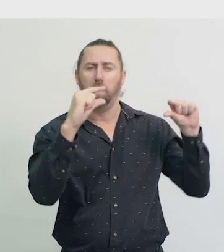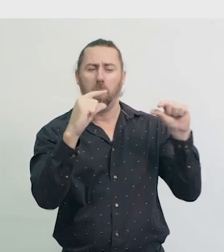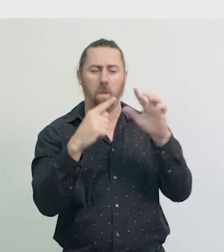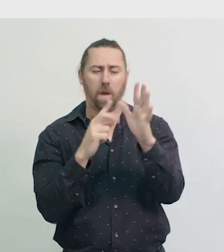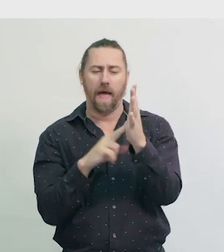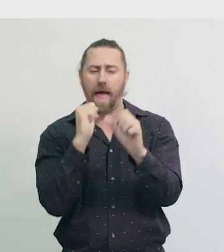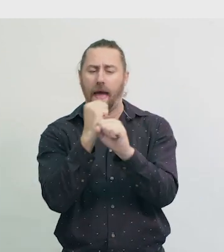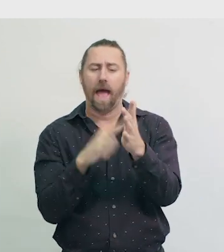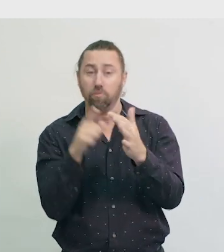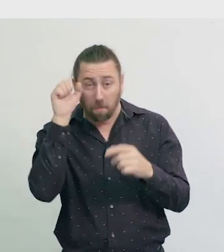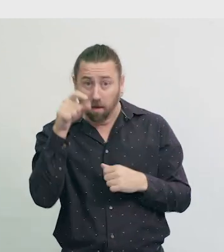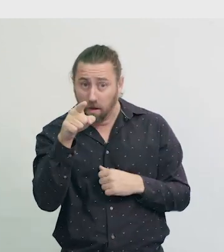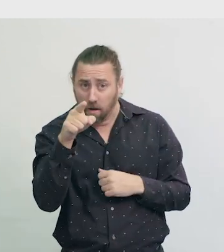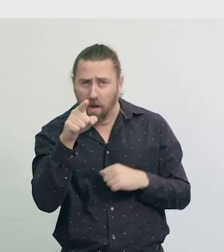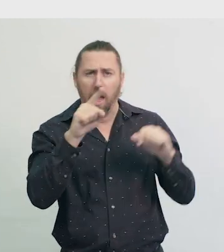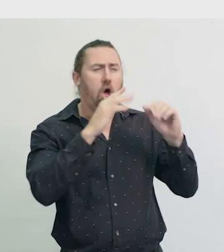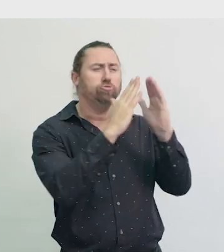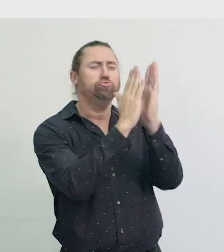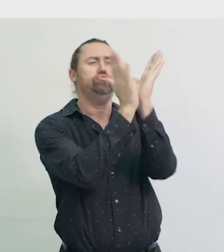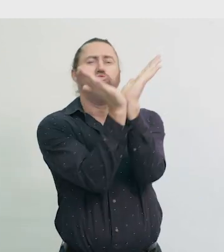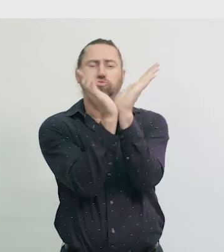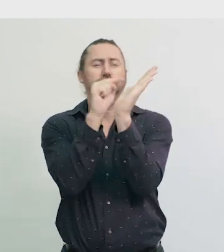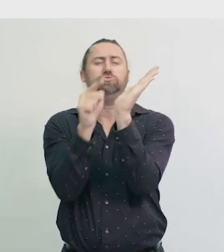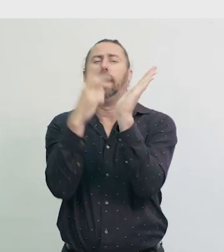and the name for the bigger pair of angles?